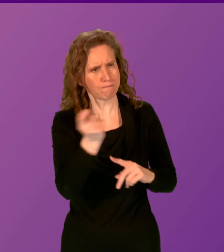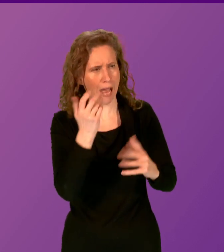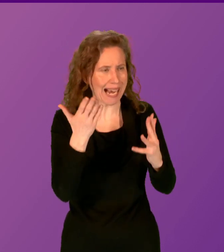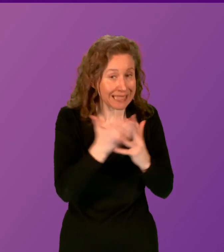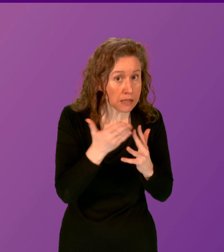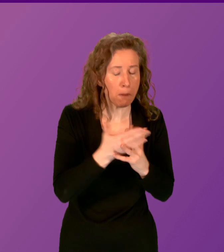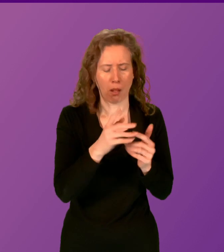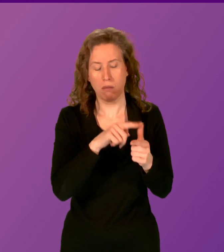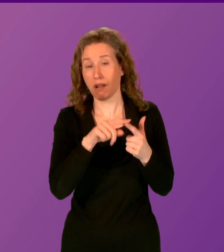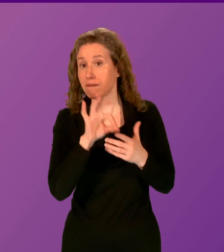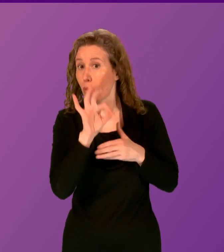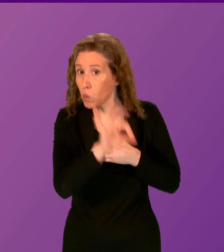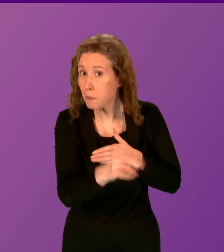affordable as possible.